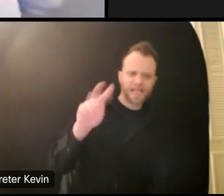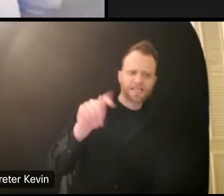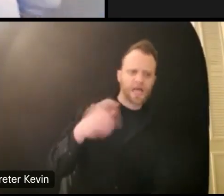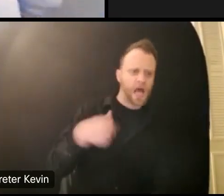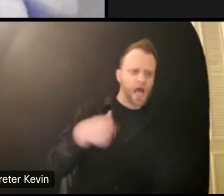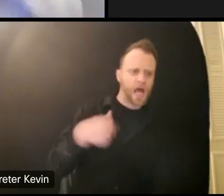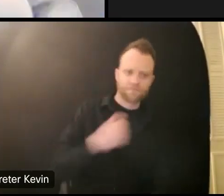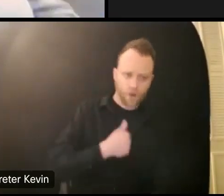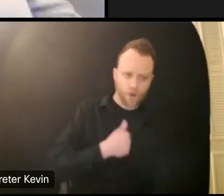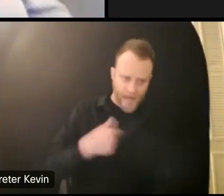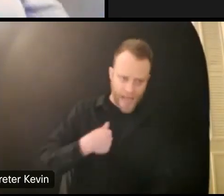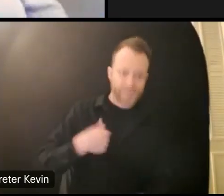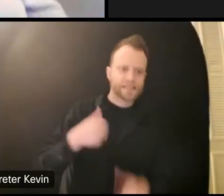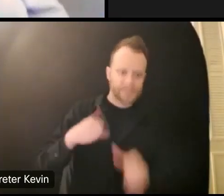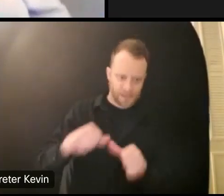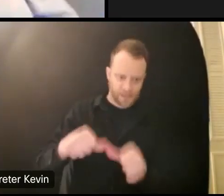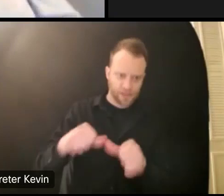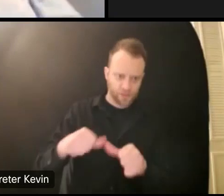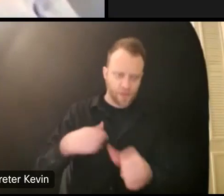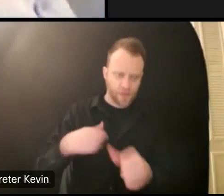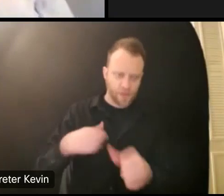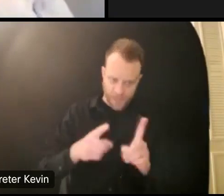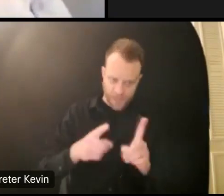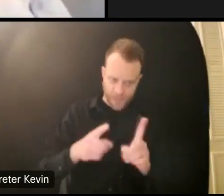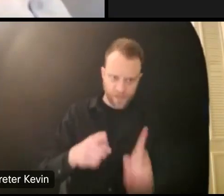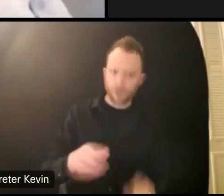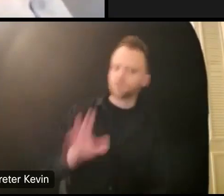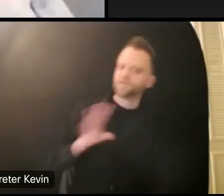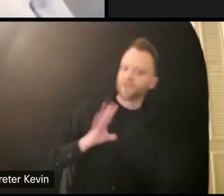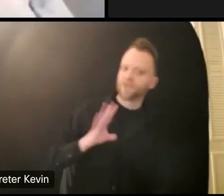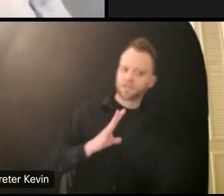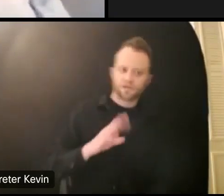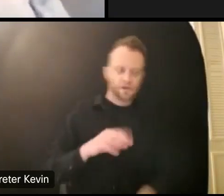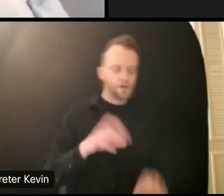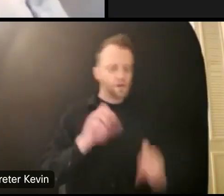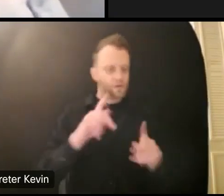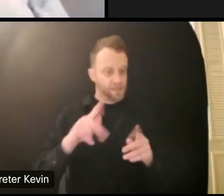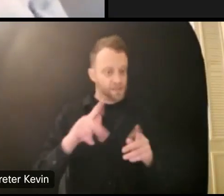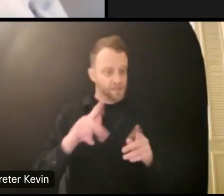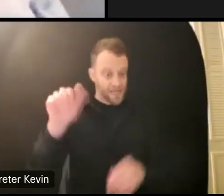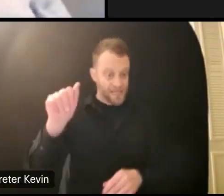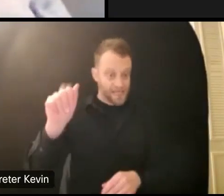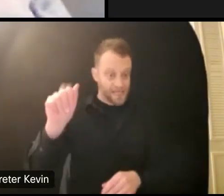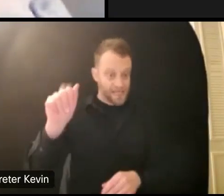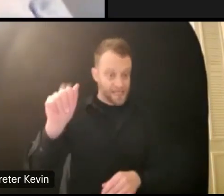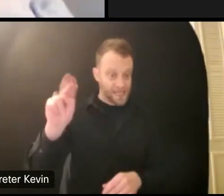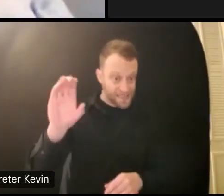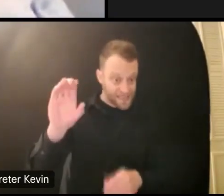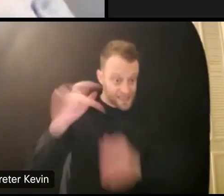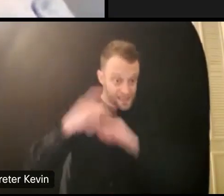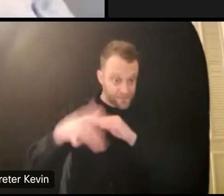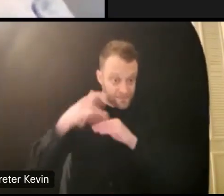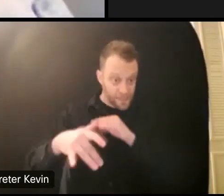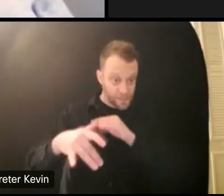you know the OANC is available to host a session and to kind of help you all walk through some